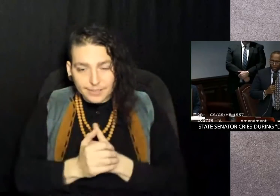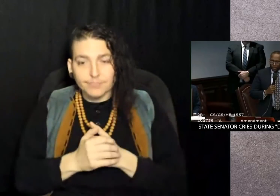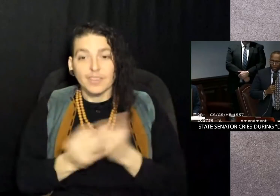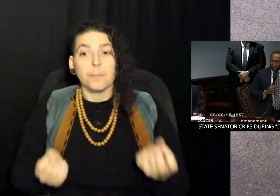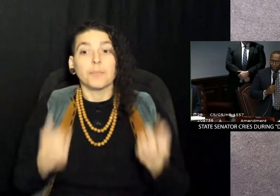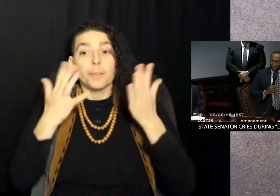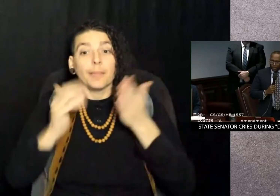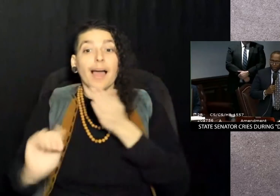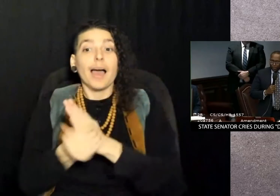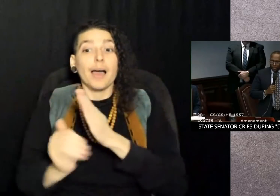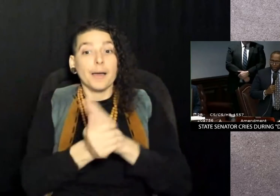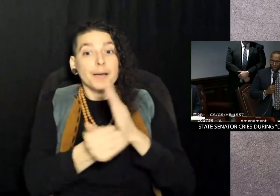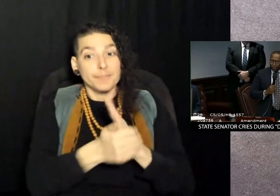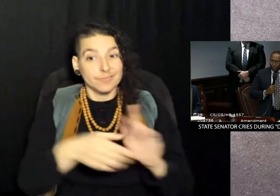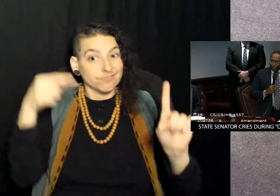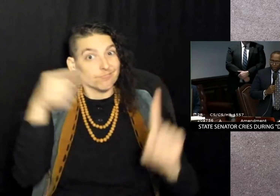multiple amendments to the bill failed